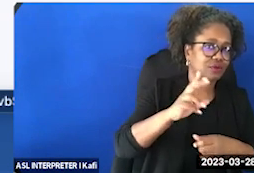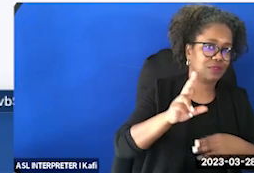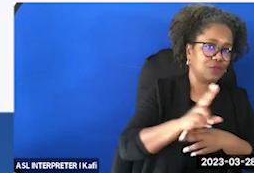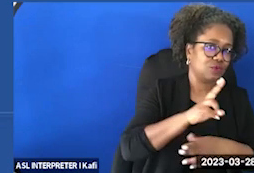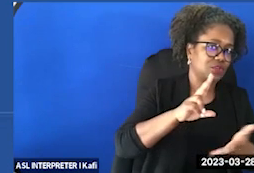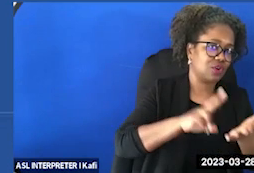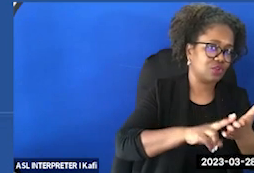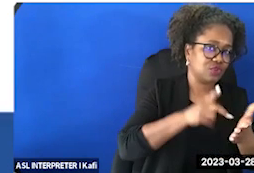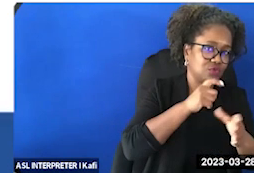Debbie Stine, Science & Technology Policy Academy: So